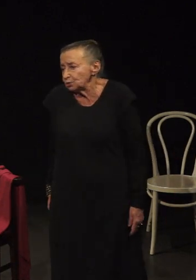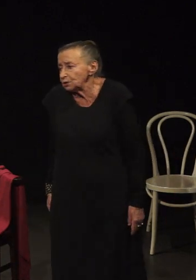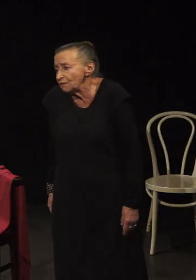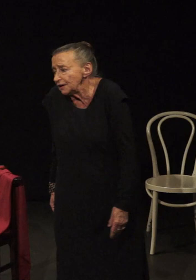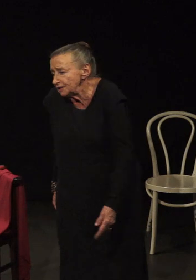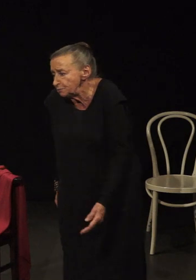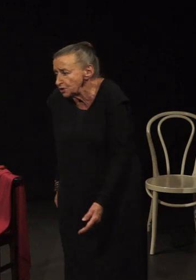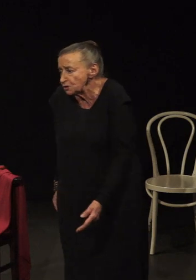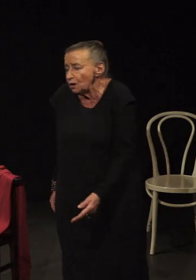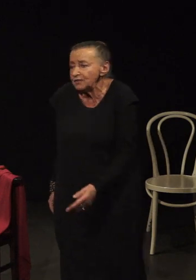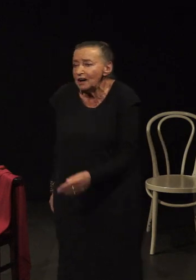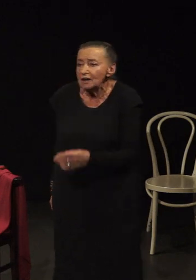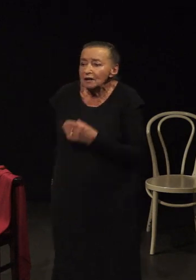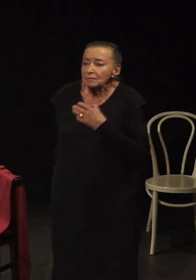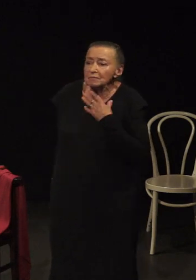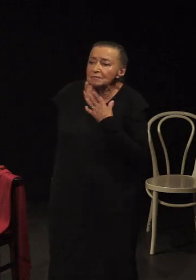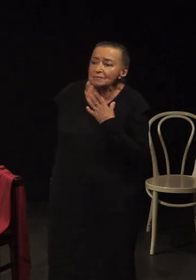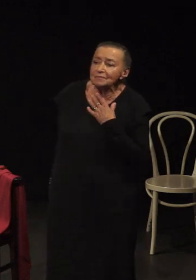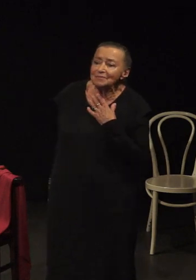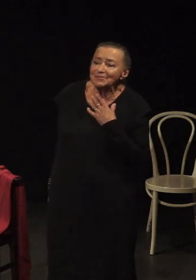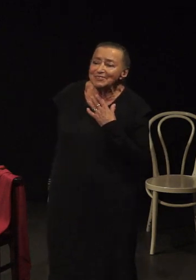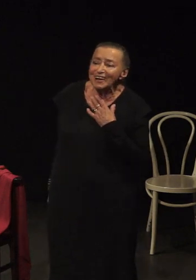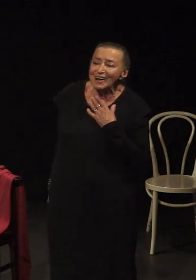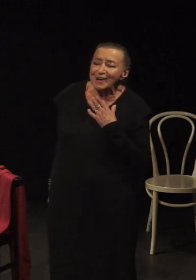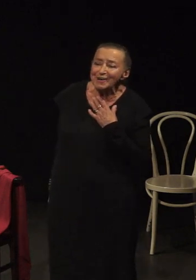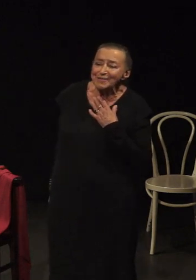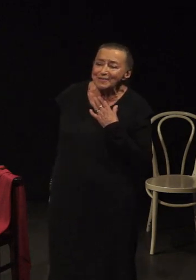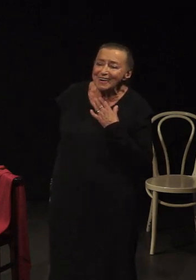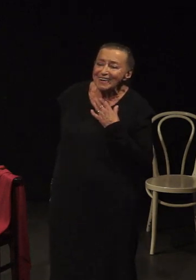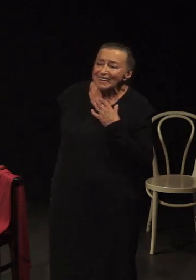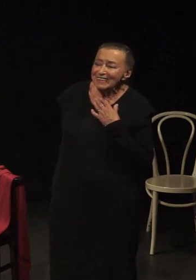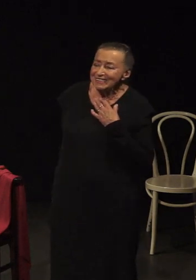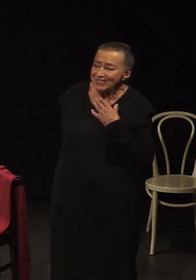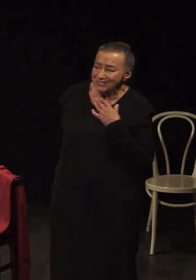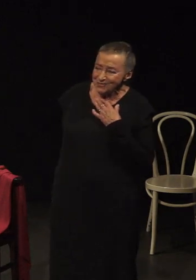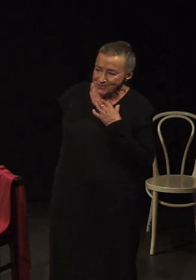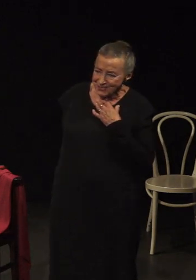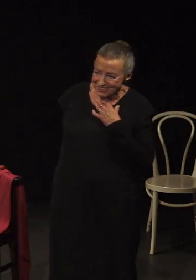that, as they say, melts in the mouth.